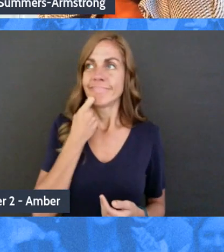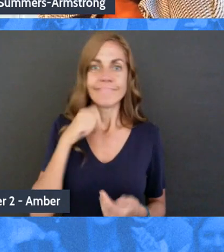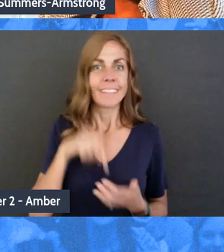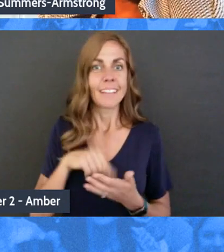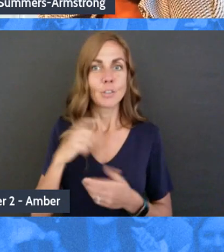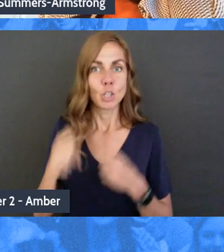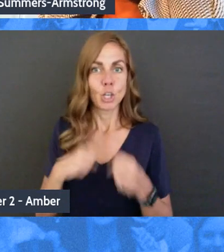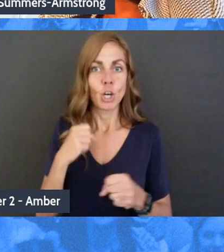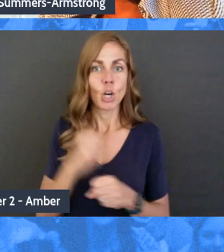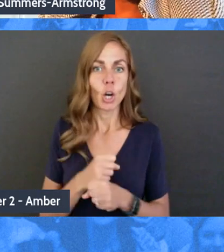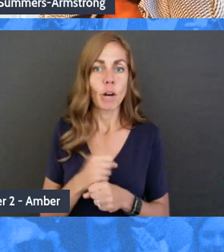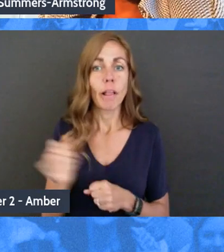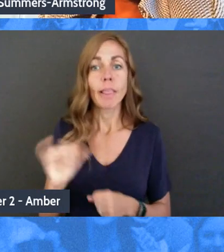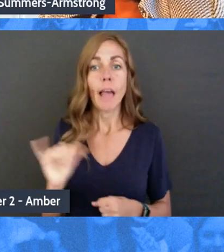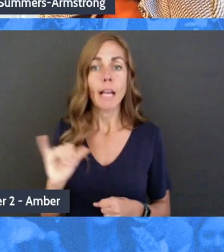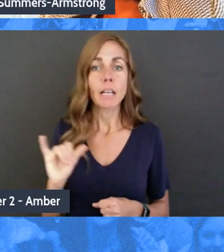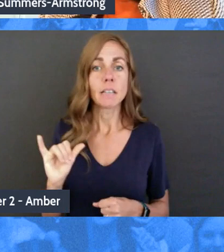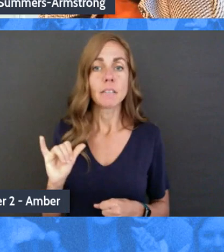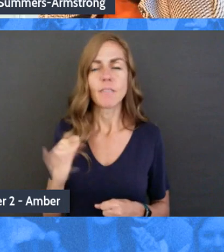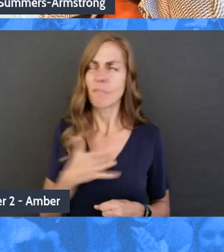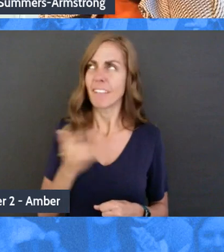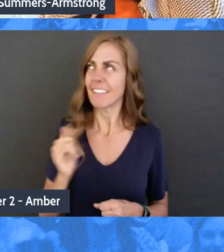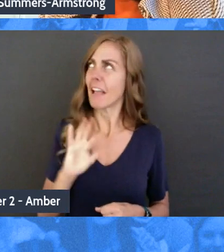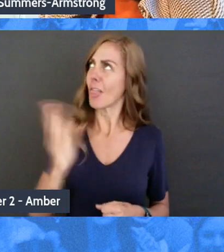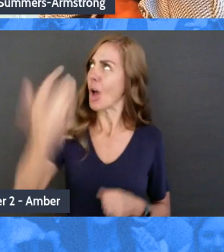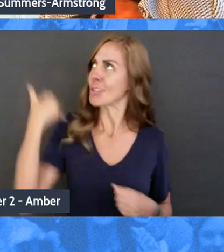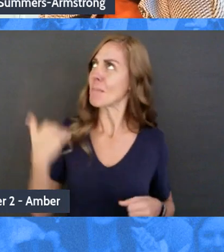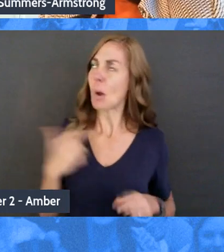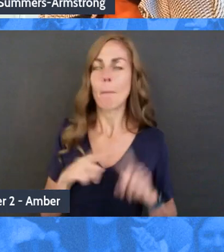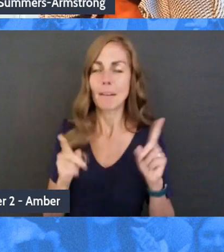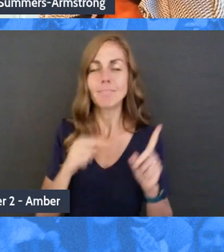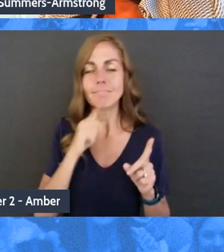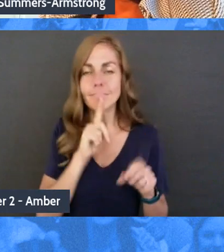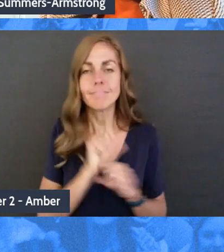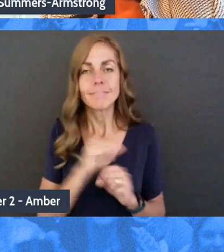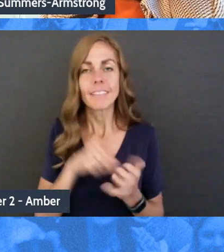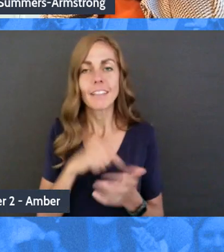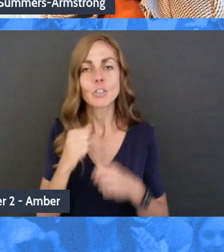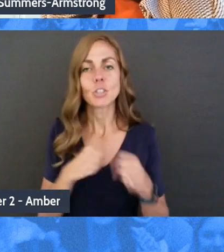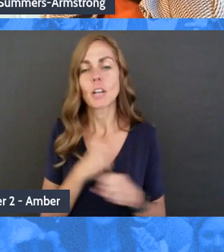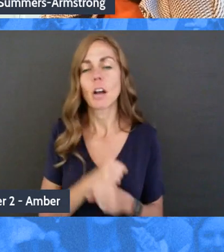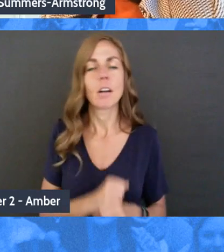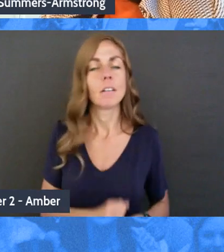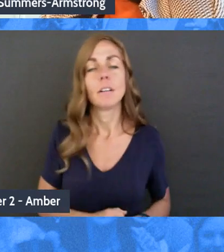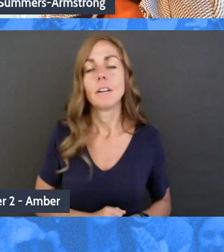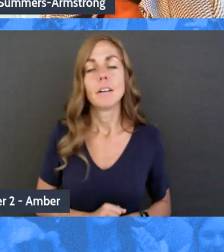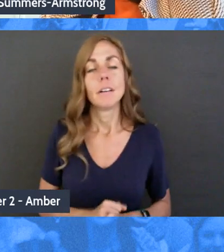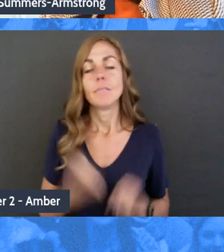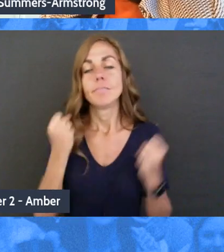It seems like a long time ago now, but that would do so many things, including,